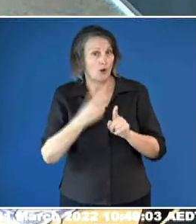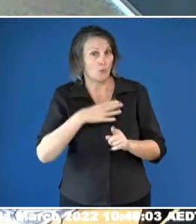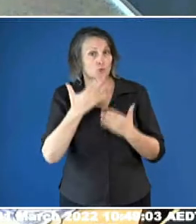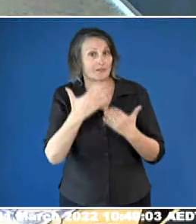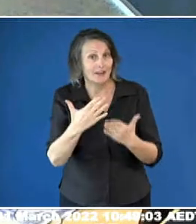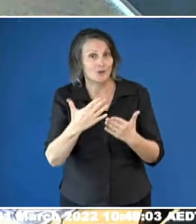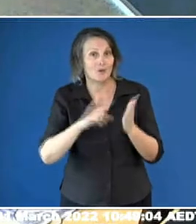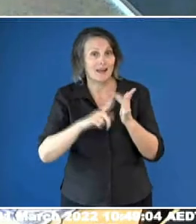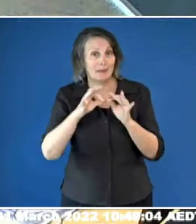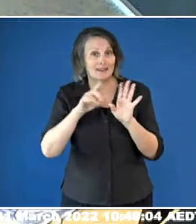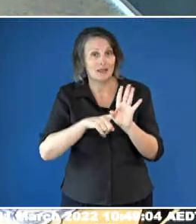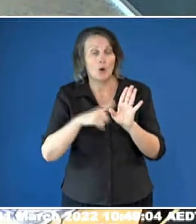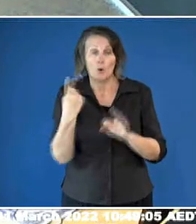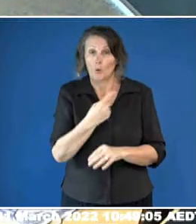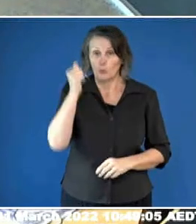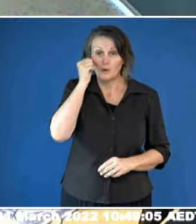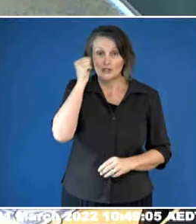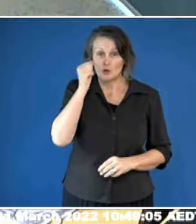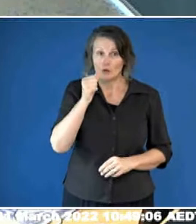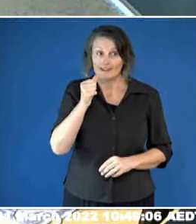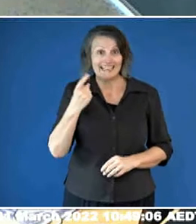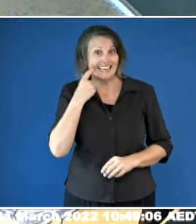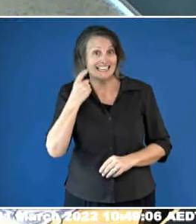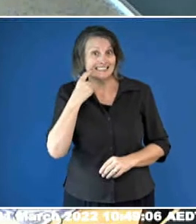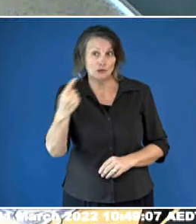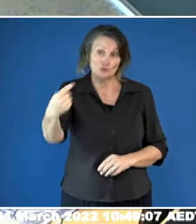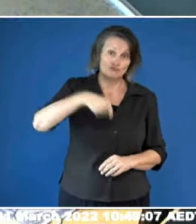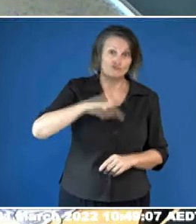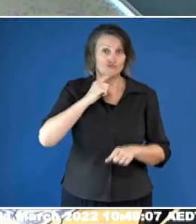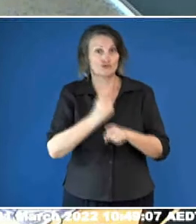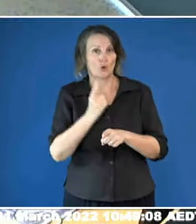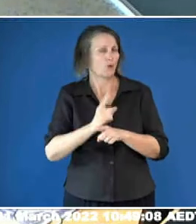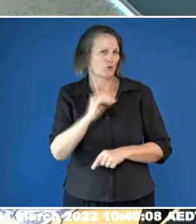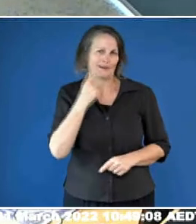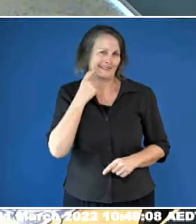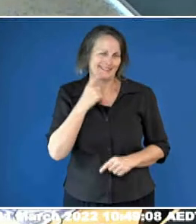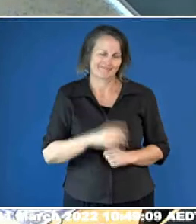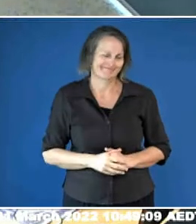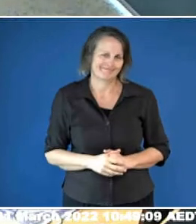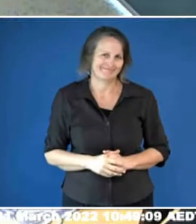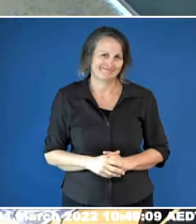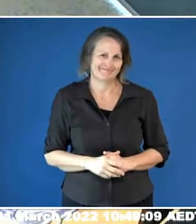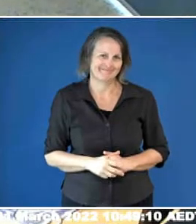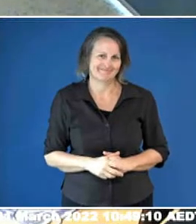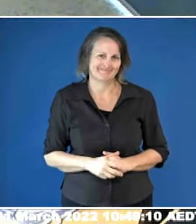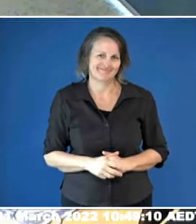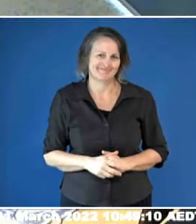We know that it's not easy to come to the Commission and tell us your own experiences